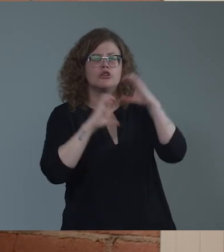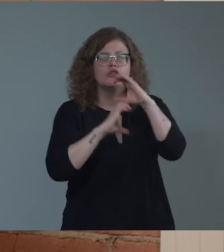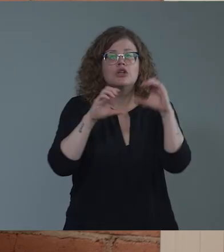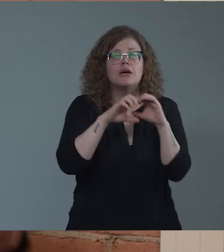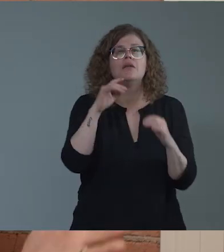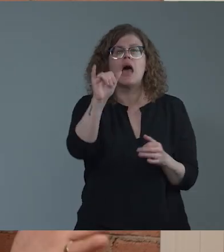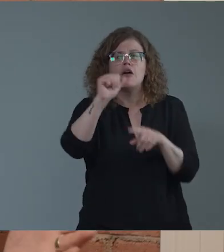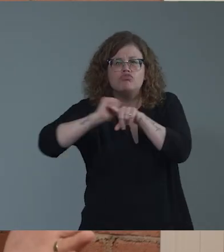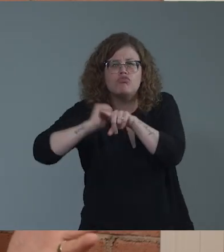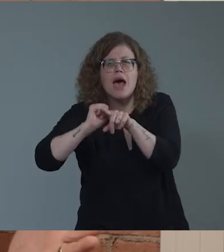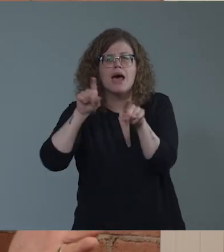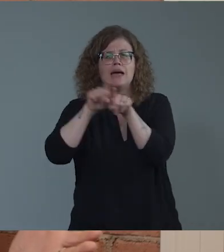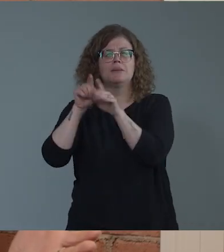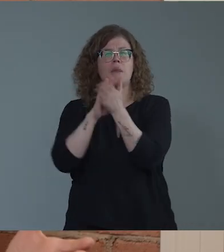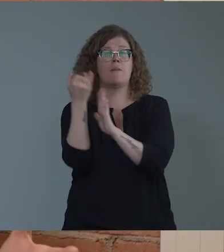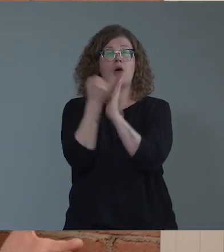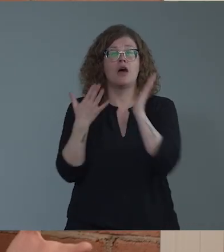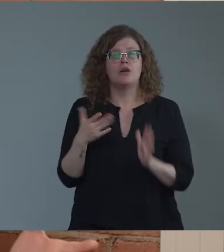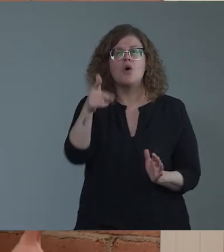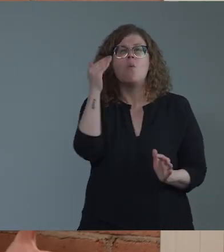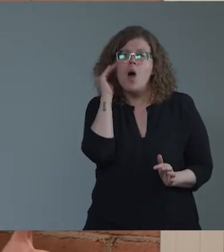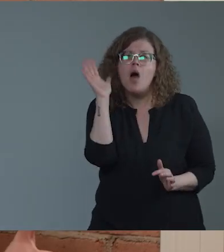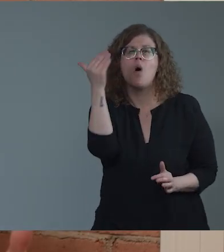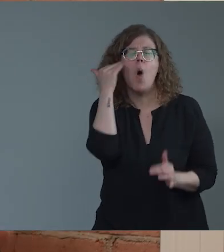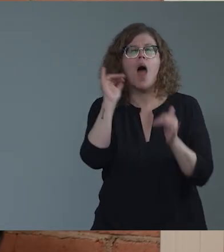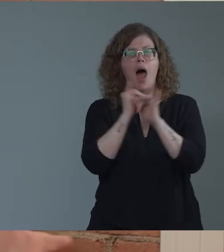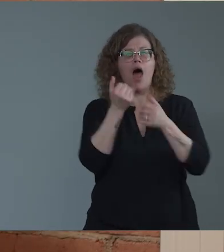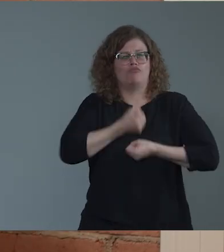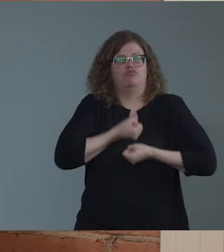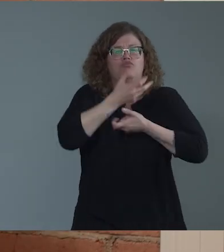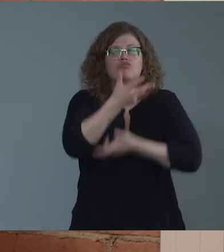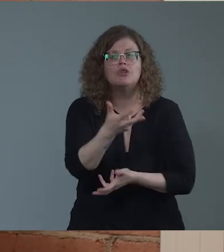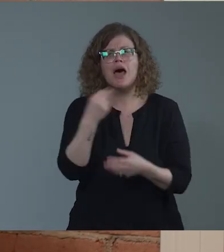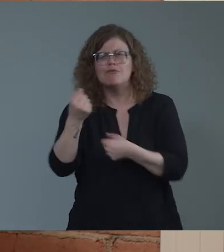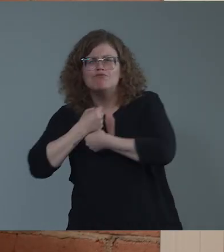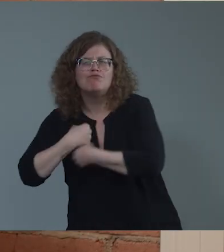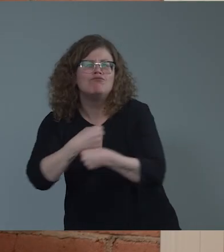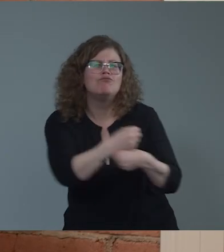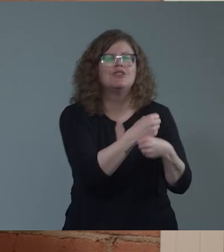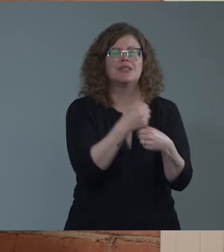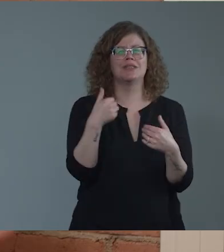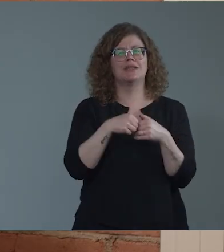but we wanted to open that up to be available to everybody at all times. So this online series is your opportunity to follow